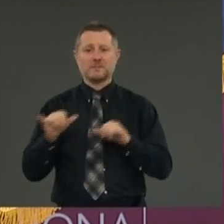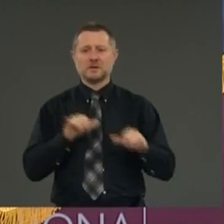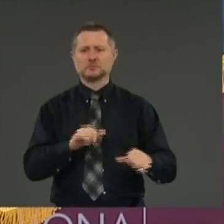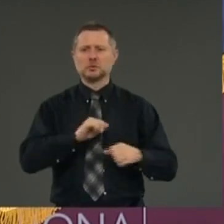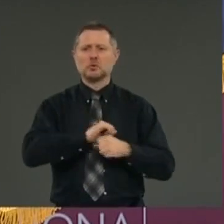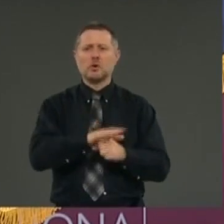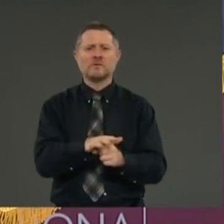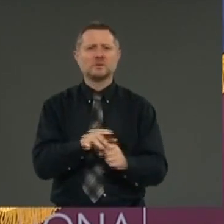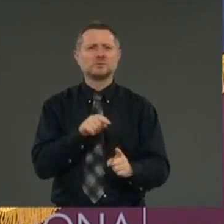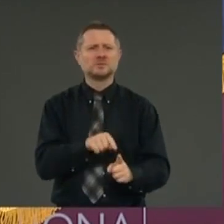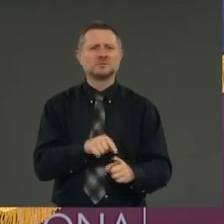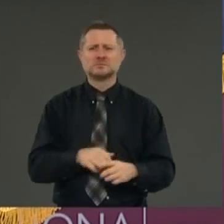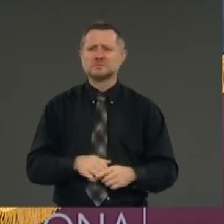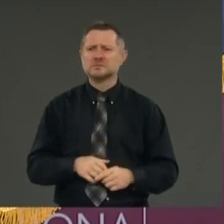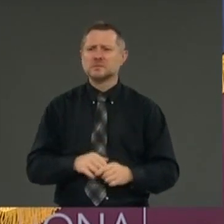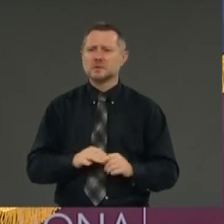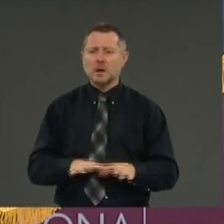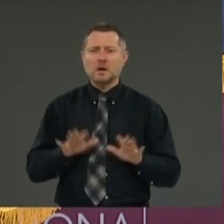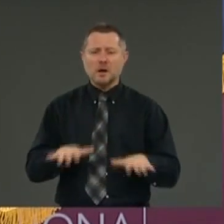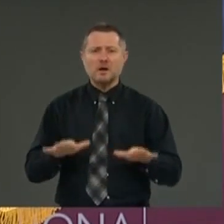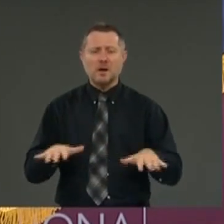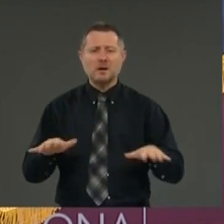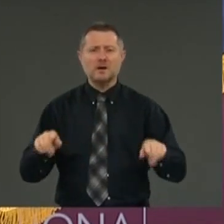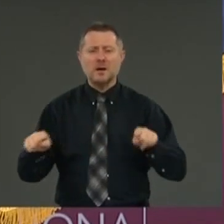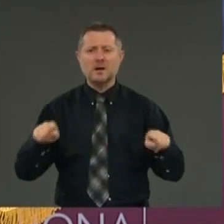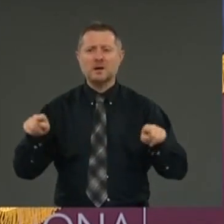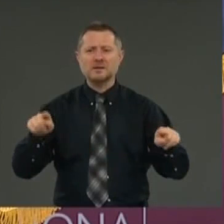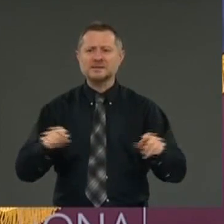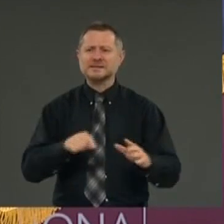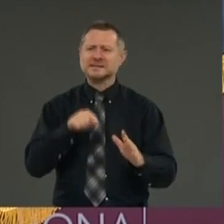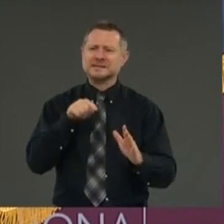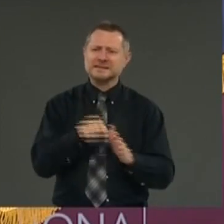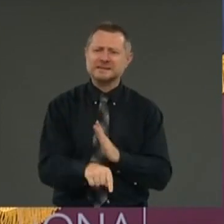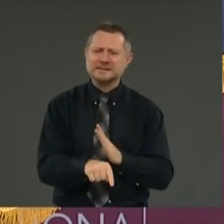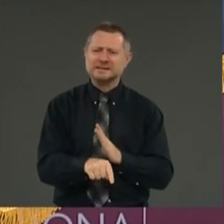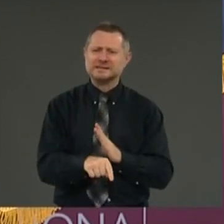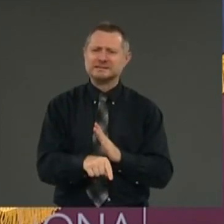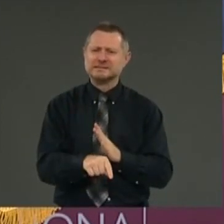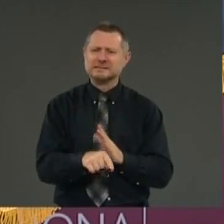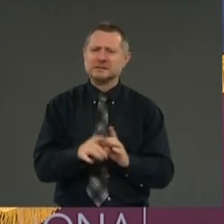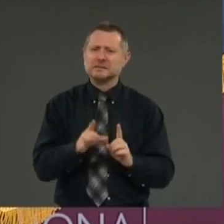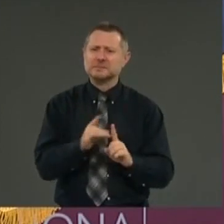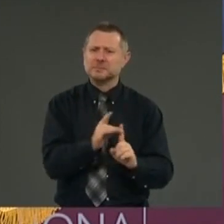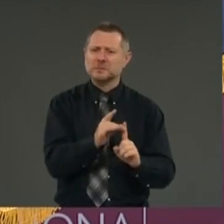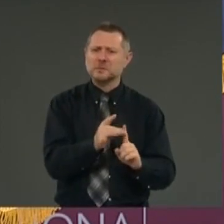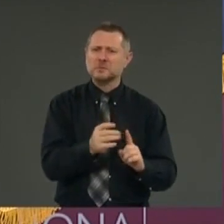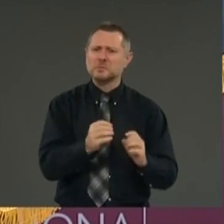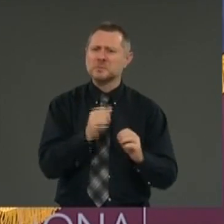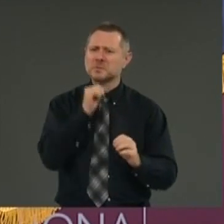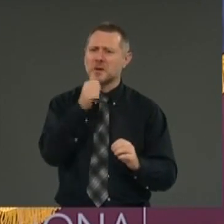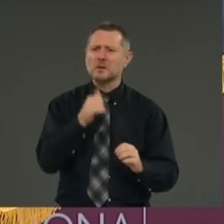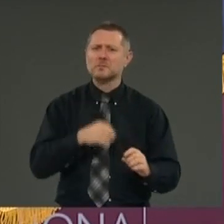BROADER CONTEXT AND BROADER CIRCUMSTANCES WHICH IS WHAT IS GOING ON WITH THE CORONAVIRUS,